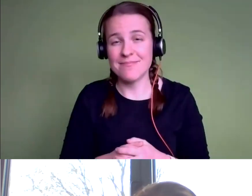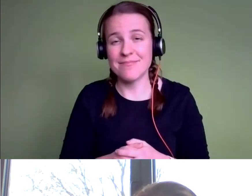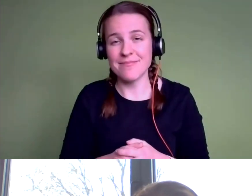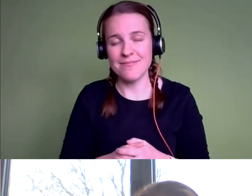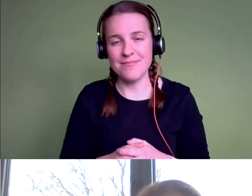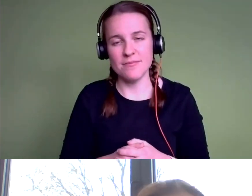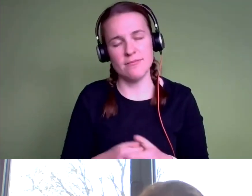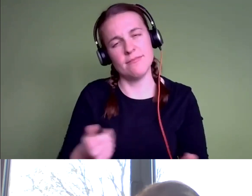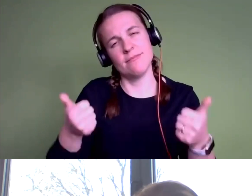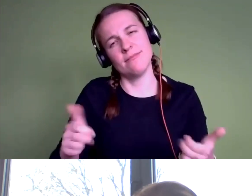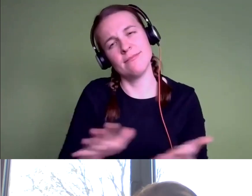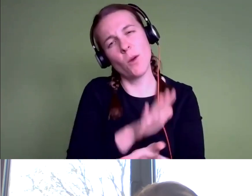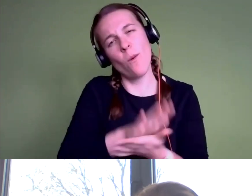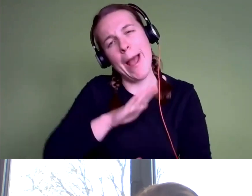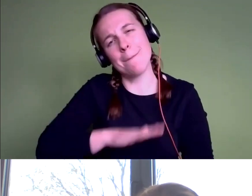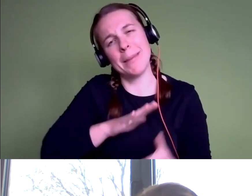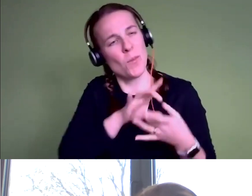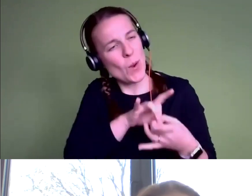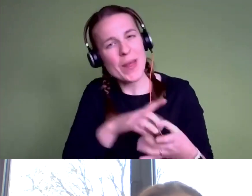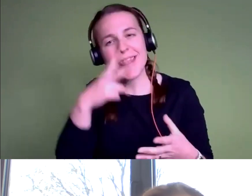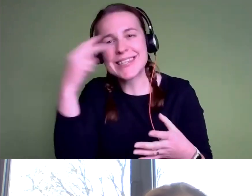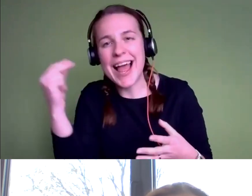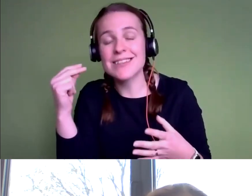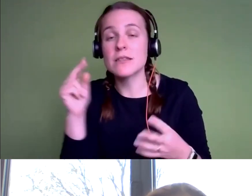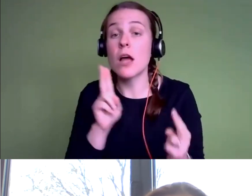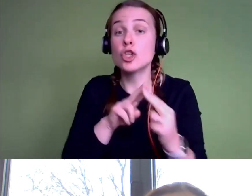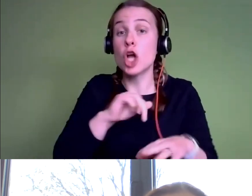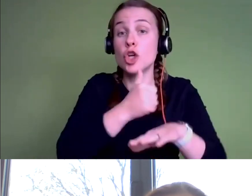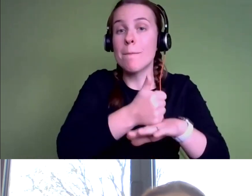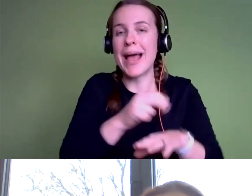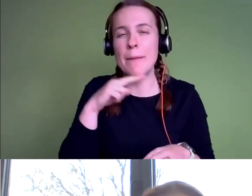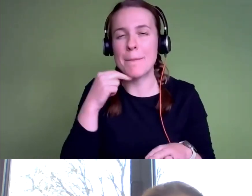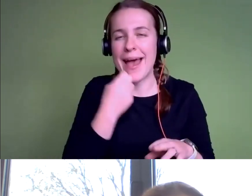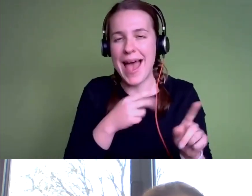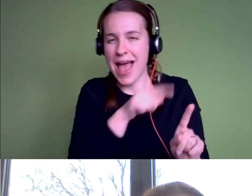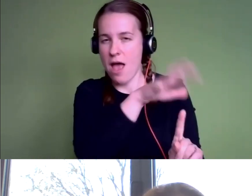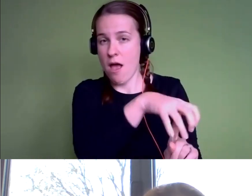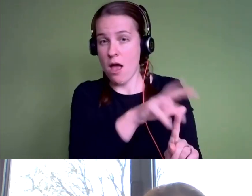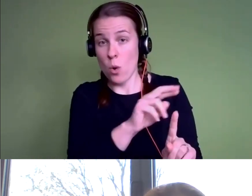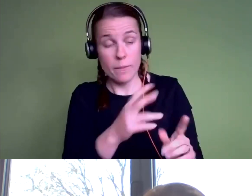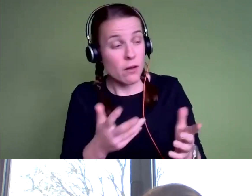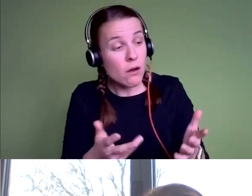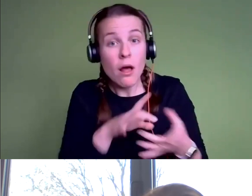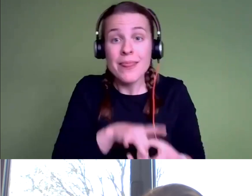Park, and we have got a site in Battersea Park, and one in Redding. We are really happy to